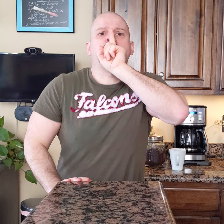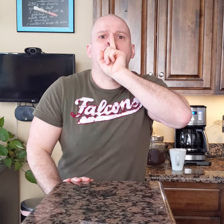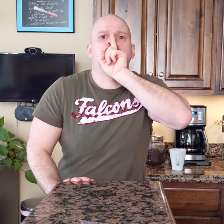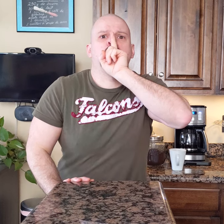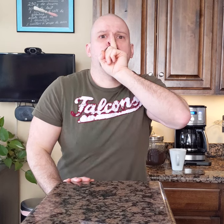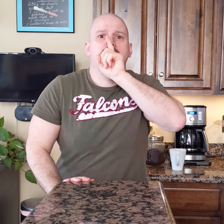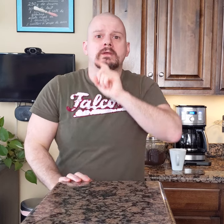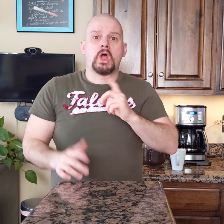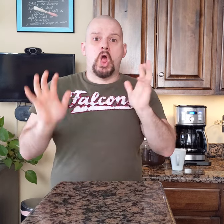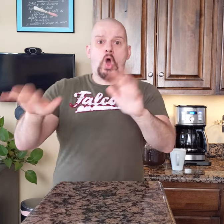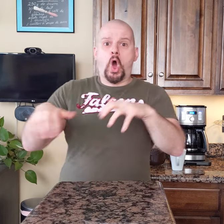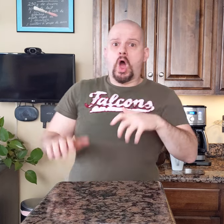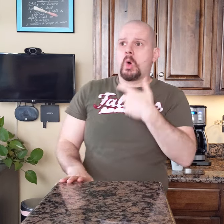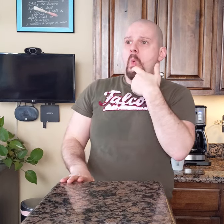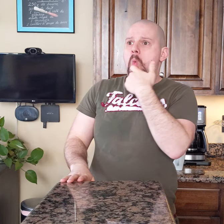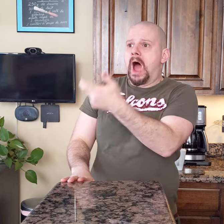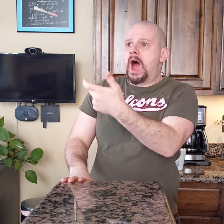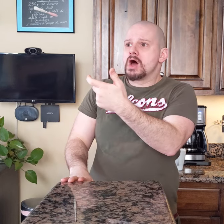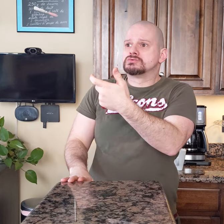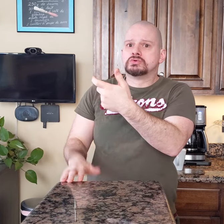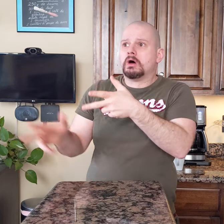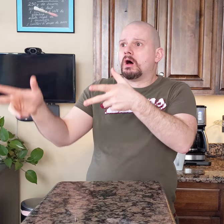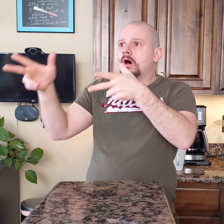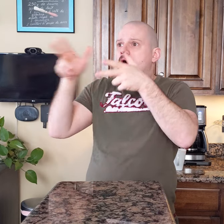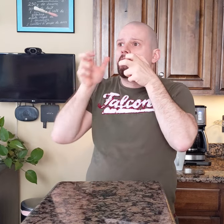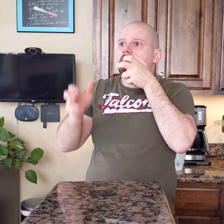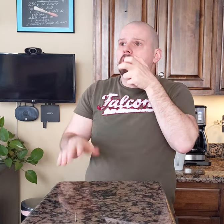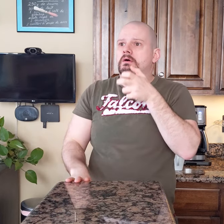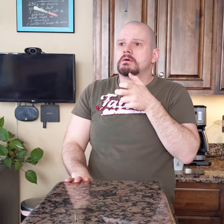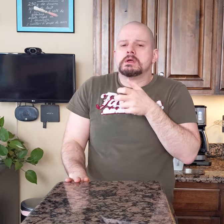When the audiences watch and learn something that